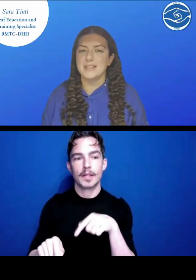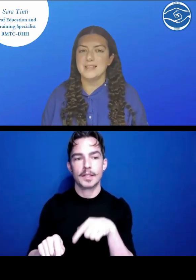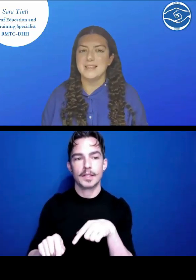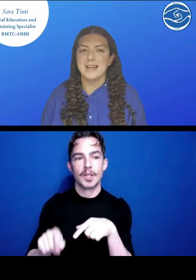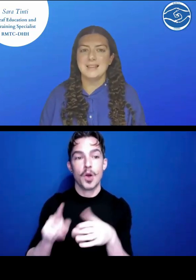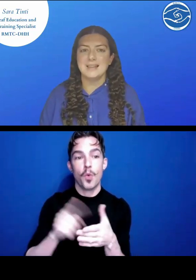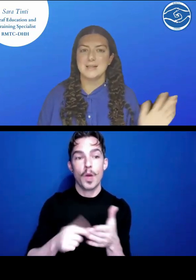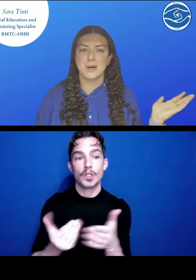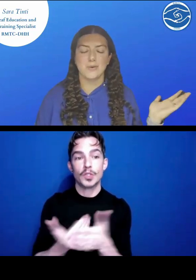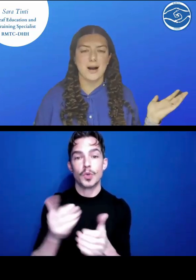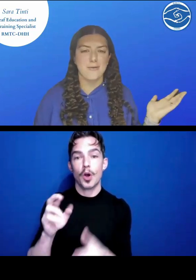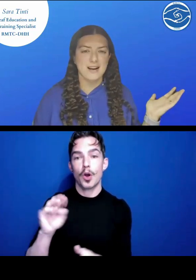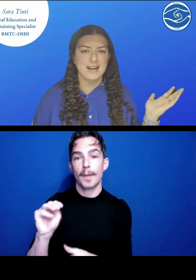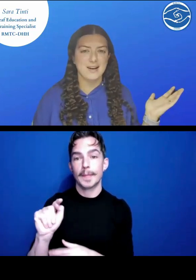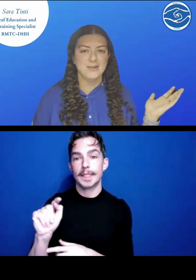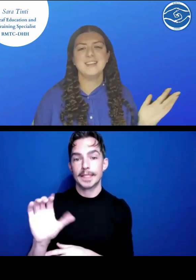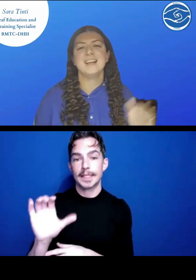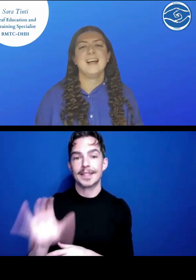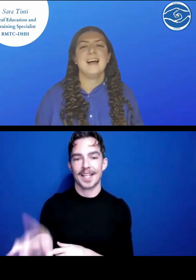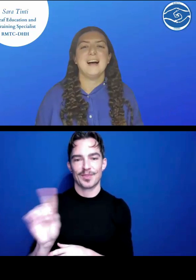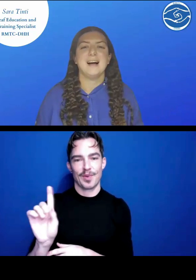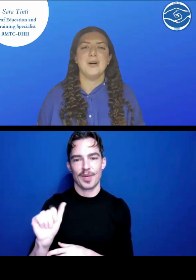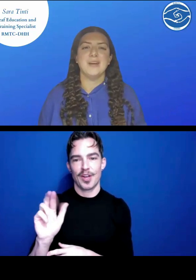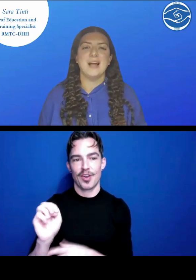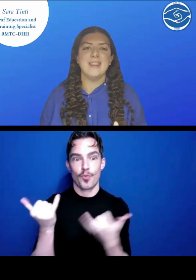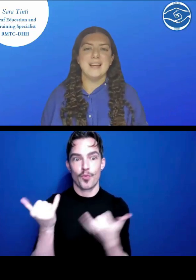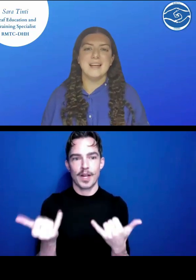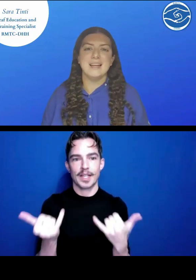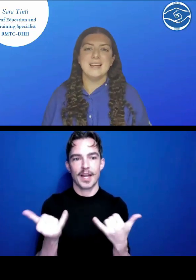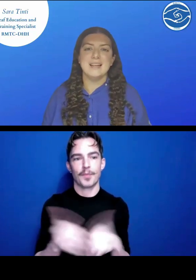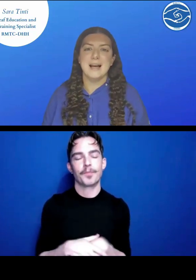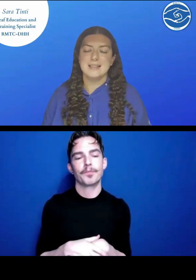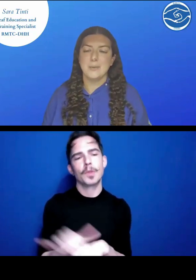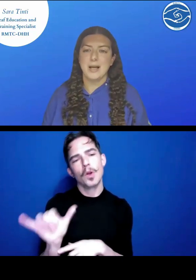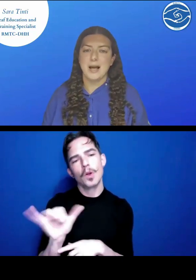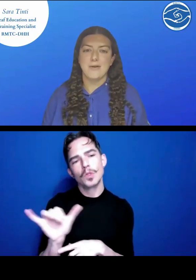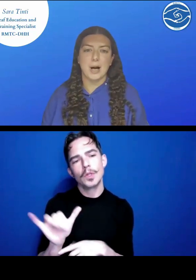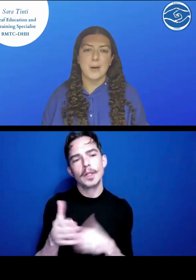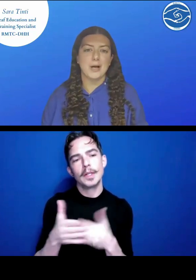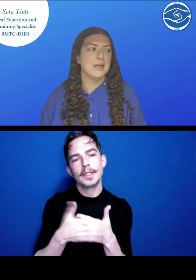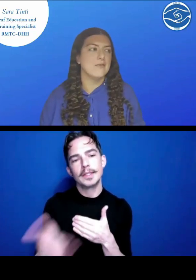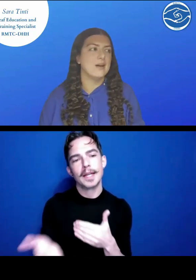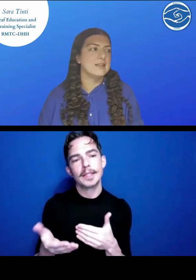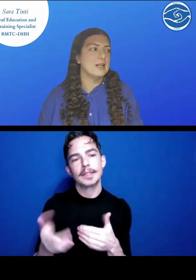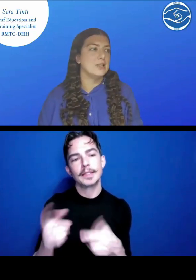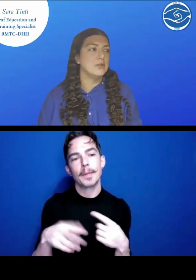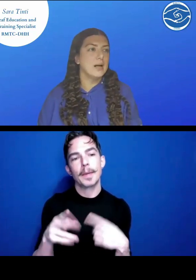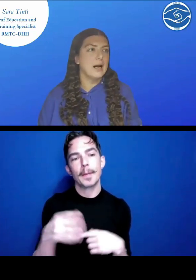RMTC. This is where we're at right now. And then next up we have our upcoming events. I do